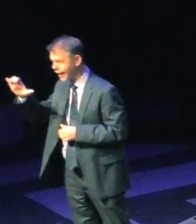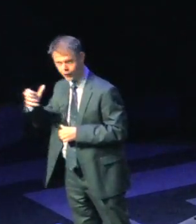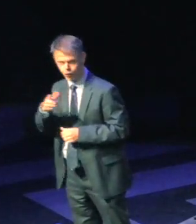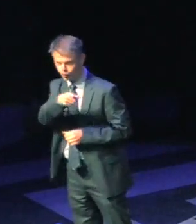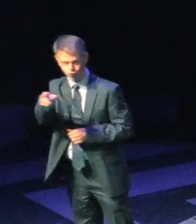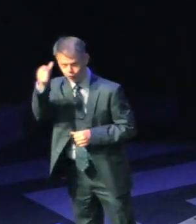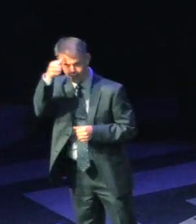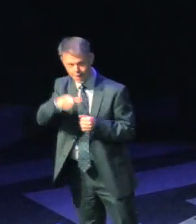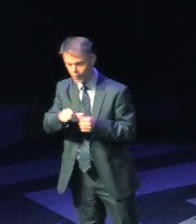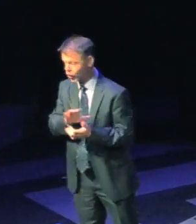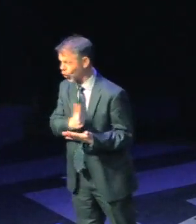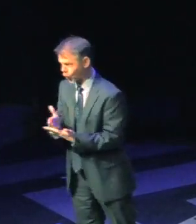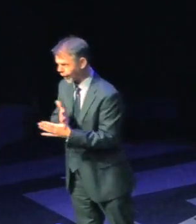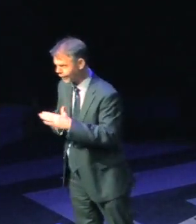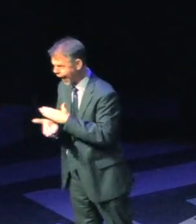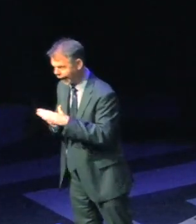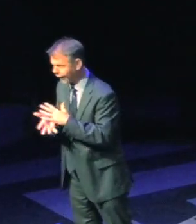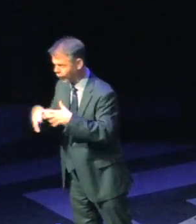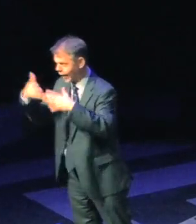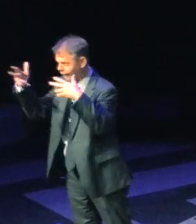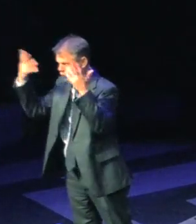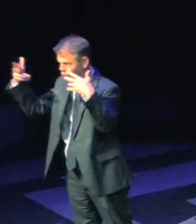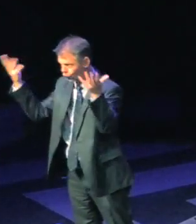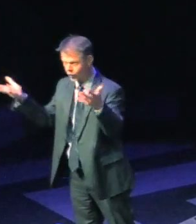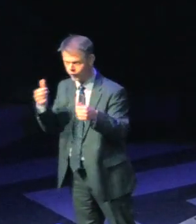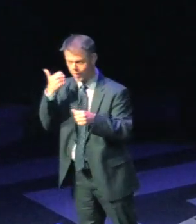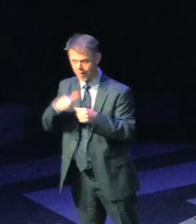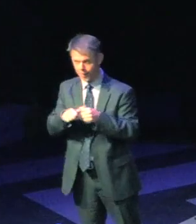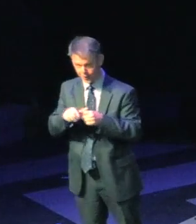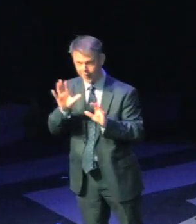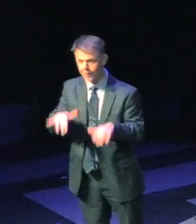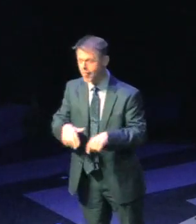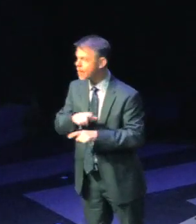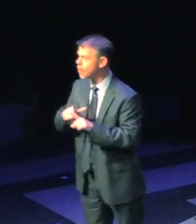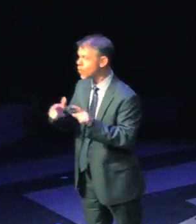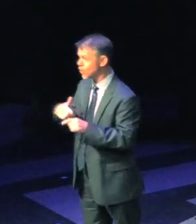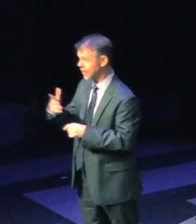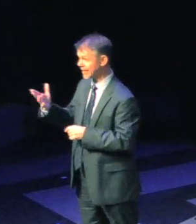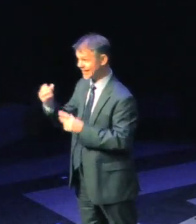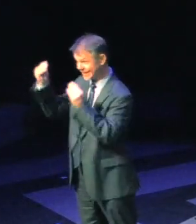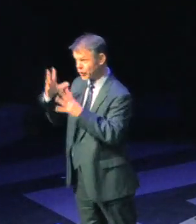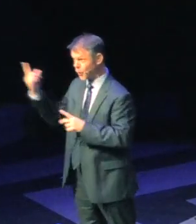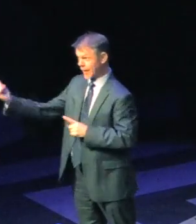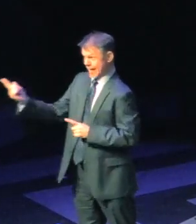cook and bake and all those things uh. One of my teachers came to visit me and when she got